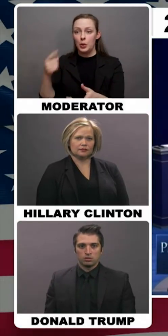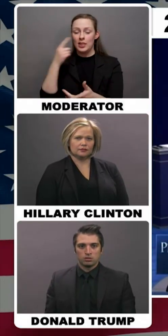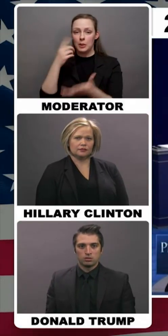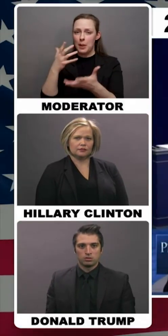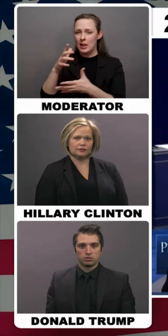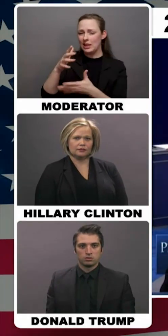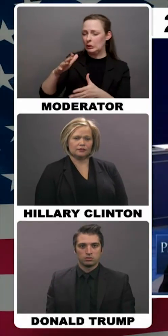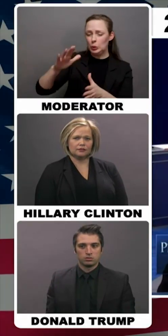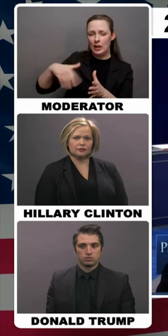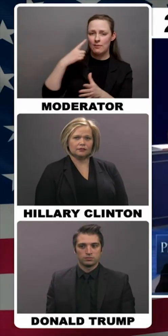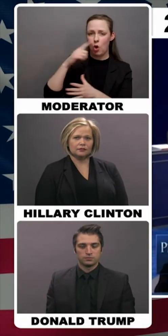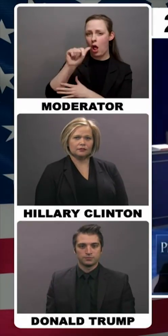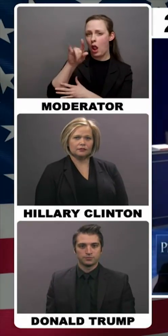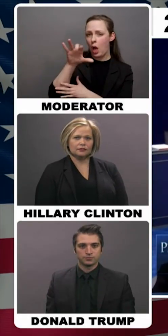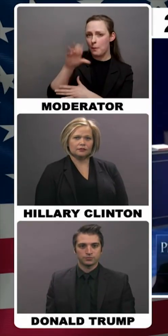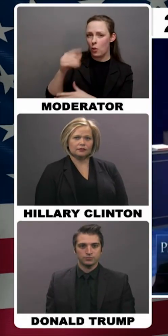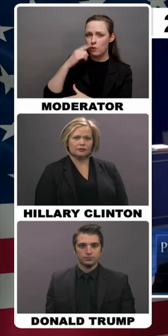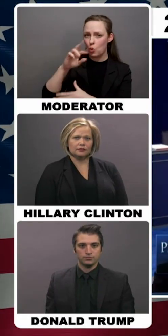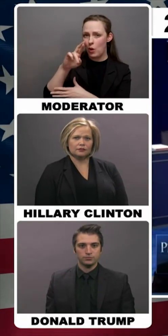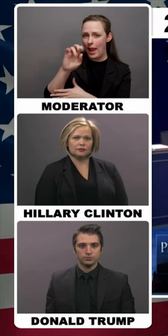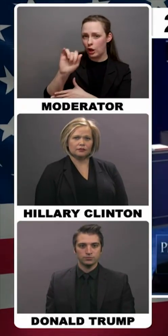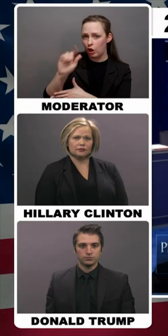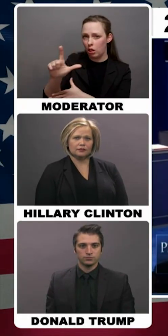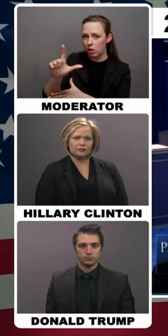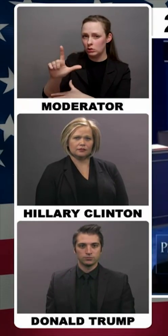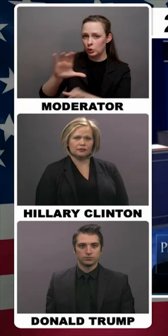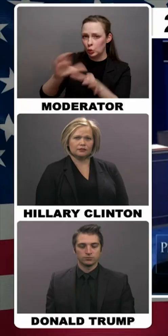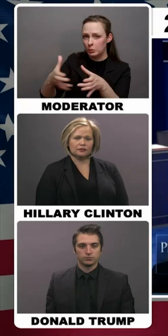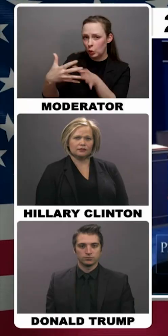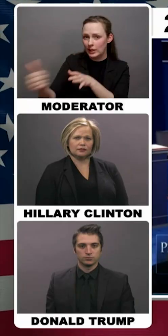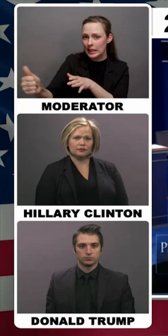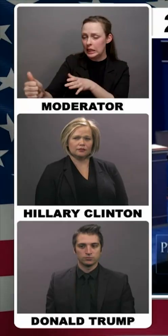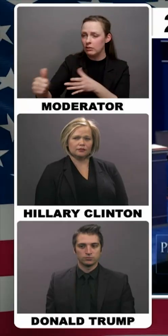You talk about diplomatic efforts, those have failed, ceasefires have failed.